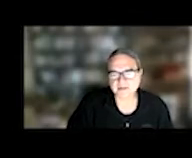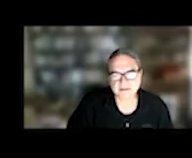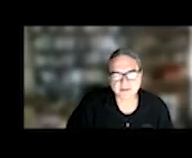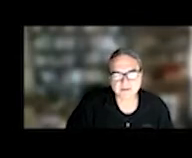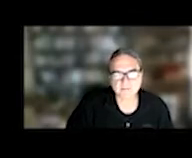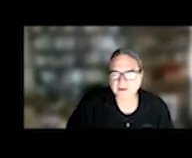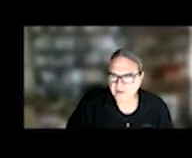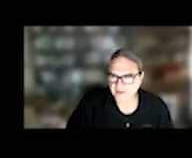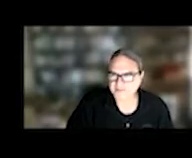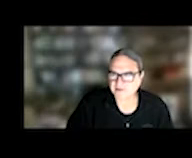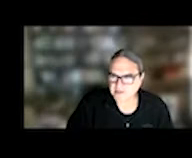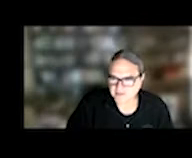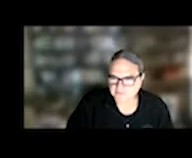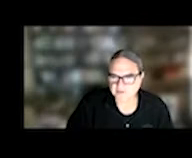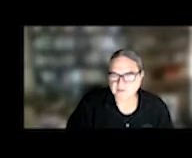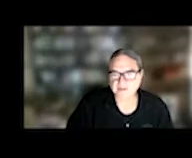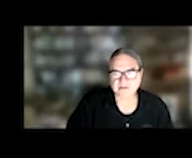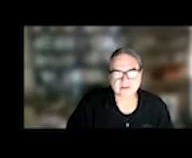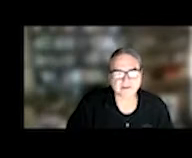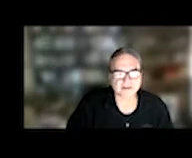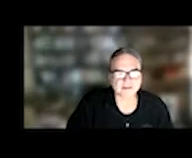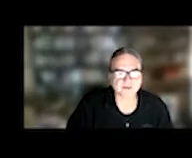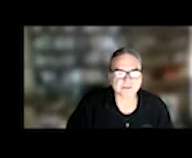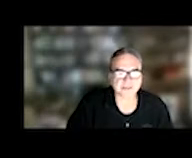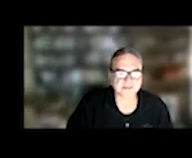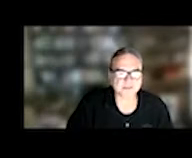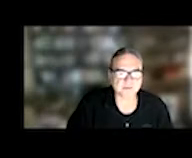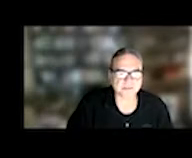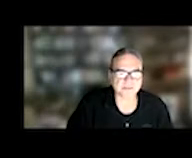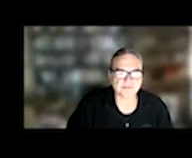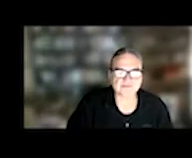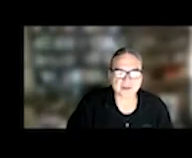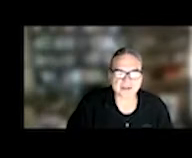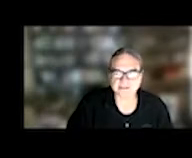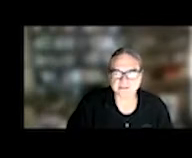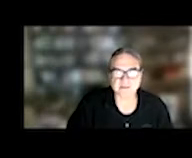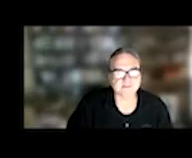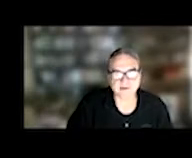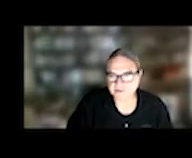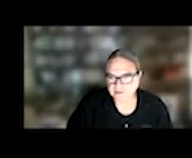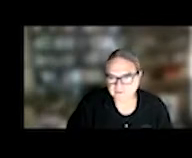poverty is very stressful living in circumstances where we still face racism is very stressful.